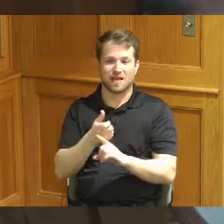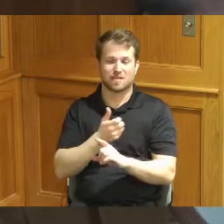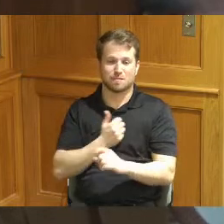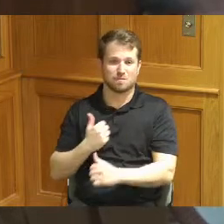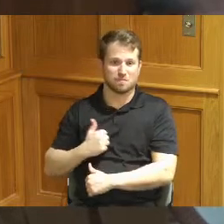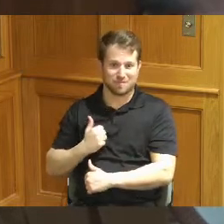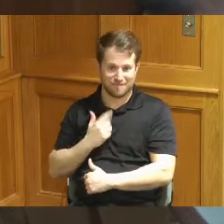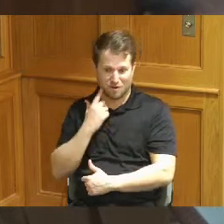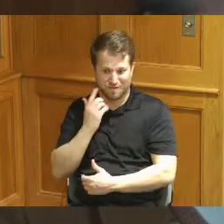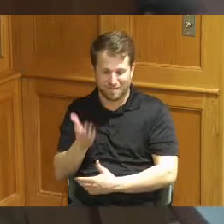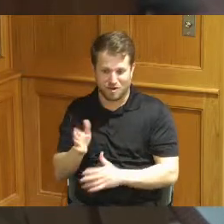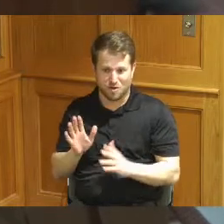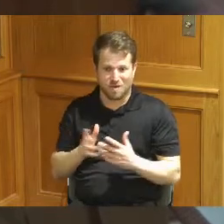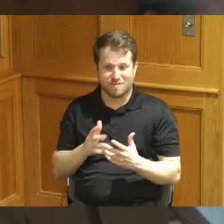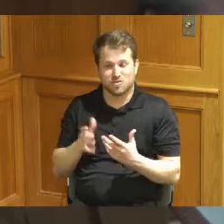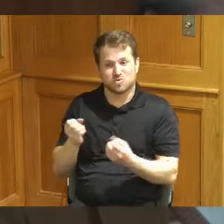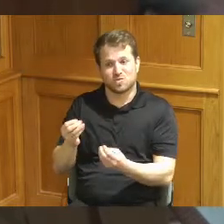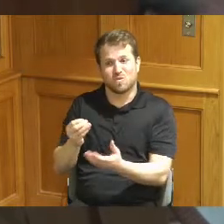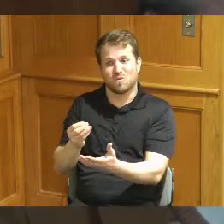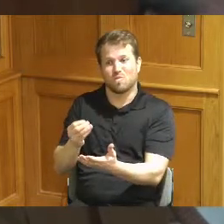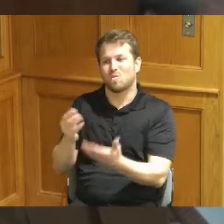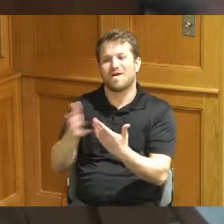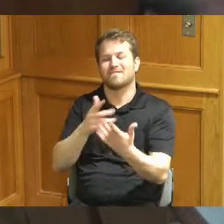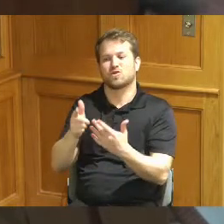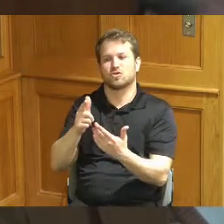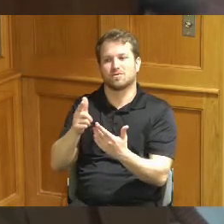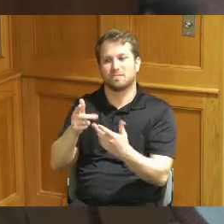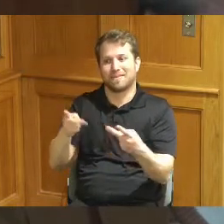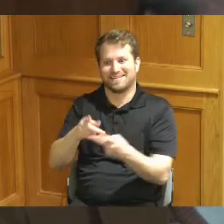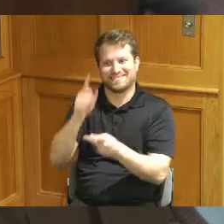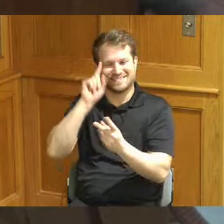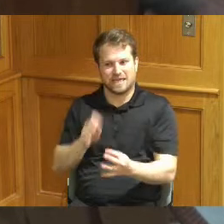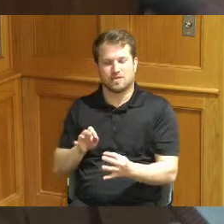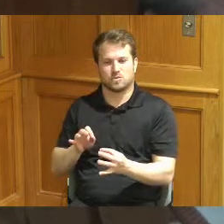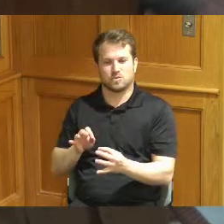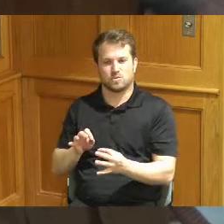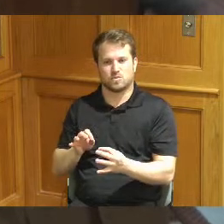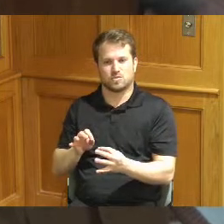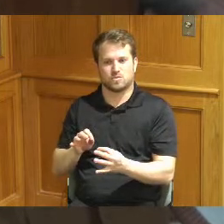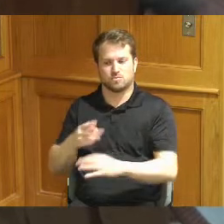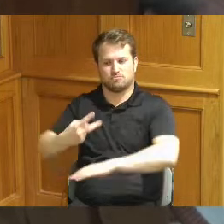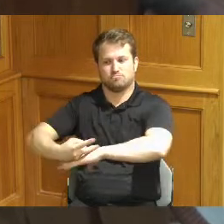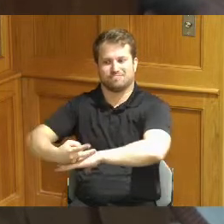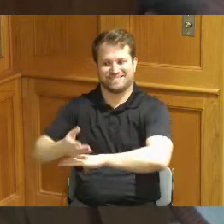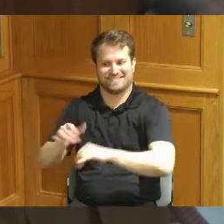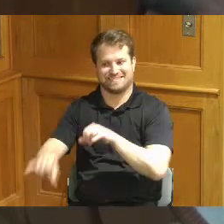where they choose to stay and so I don't have any understanding of whether or not attempts have been